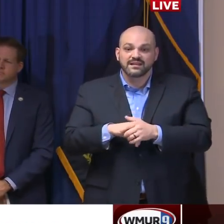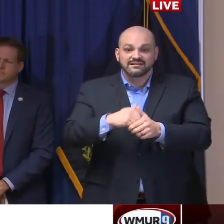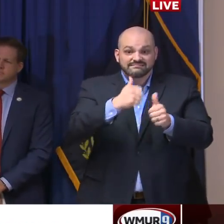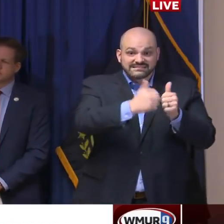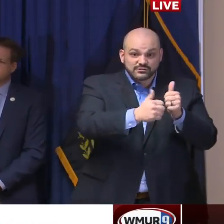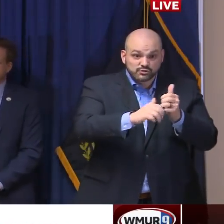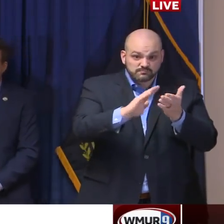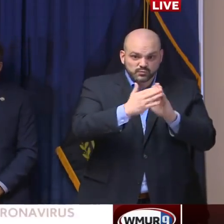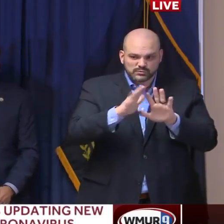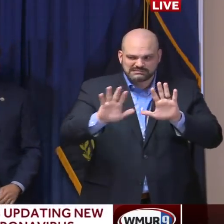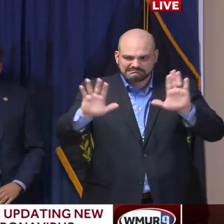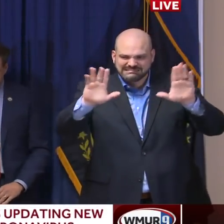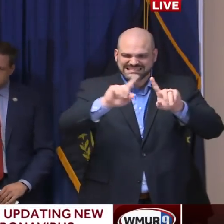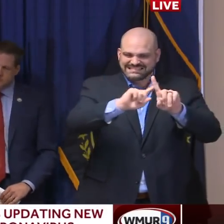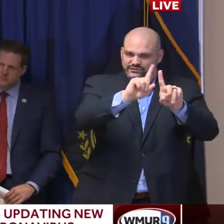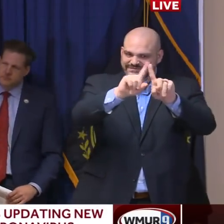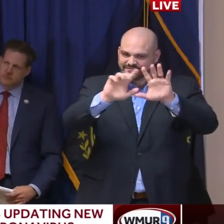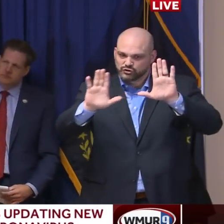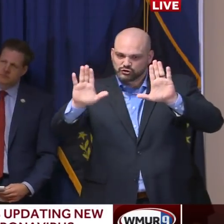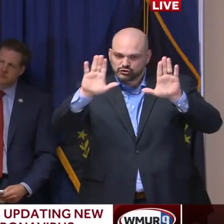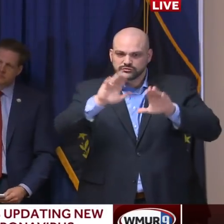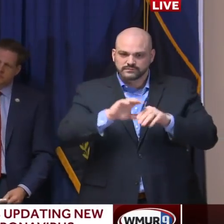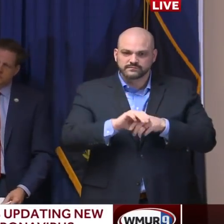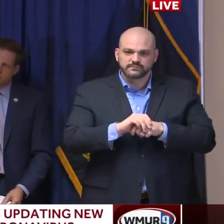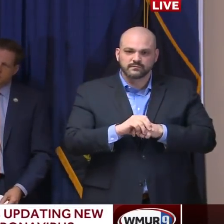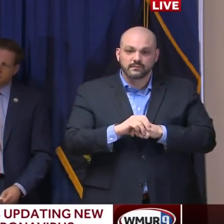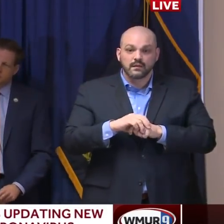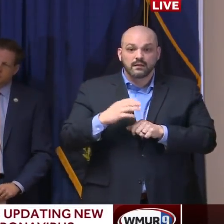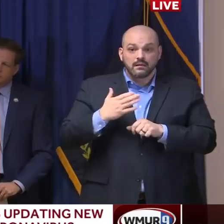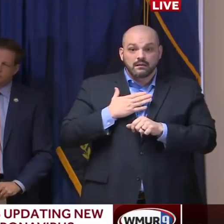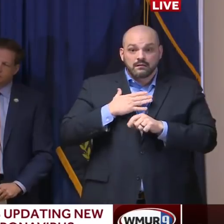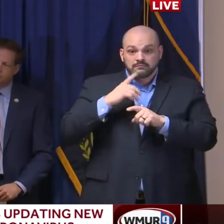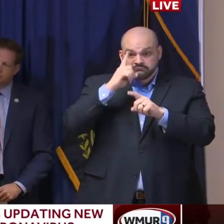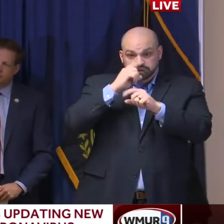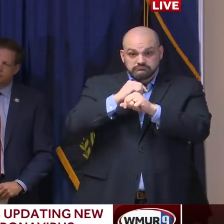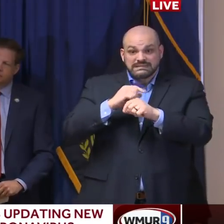STUDENTS. THAT WILL LOOK DIFFERENT FOR EACH UNITY.